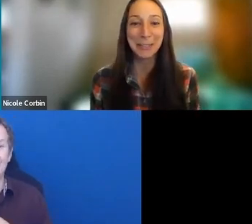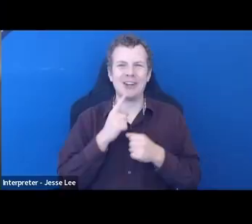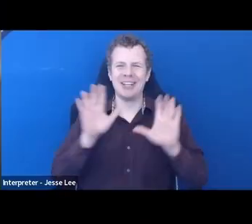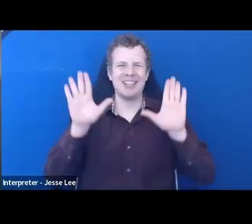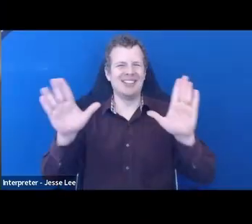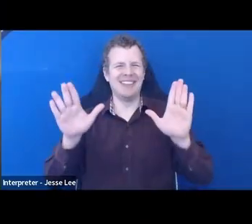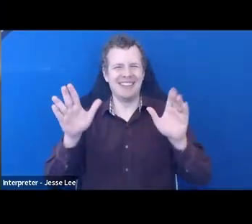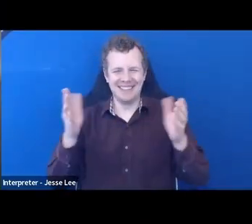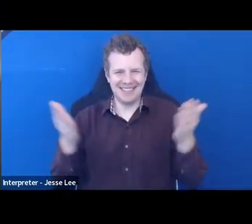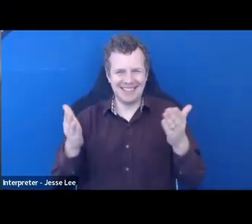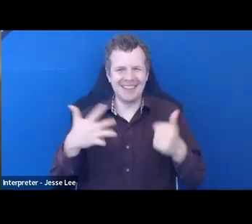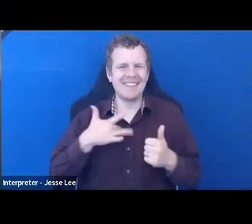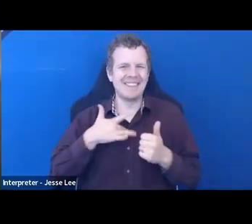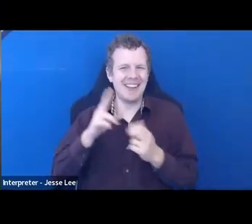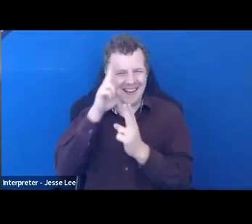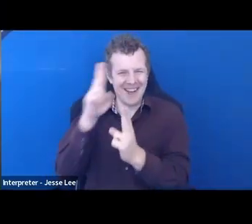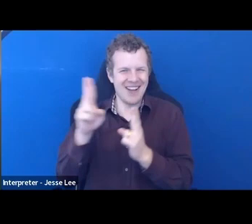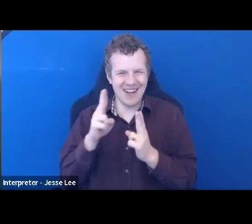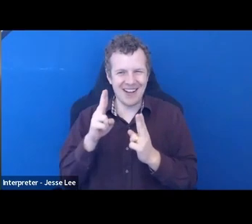It's such an honor. I'm going to go ahead and share my screen here.